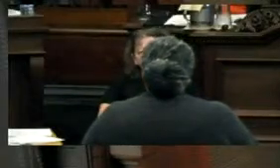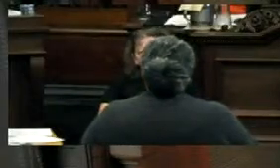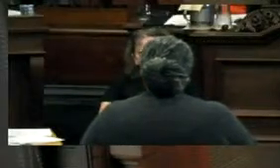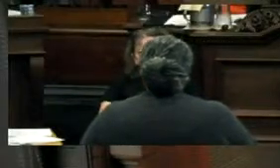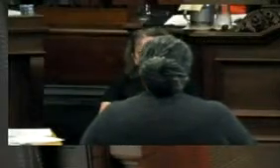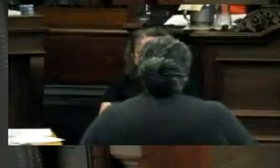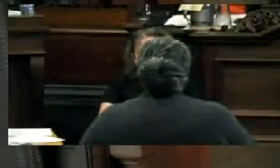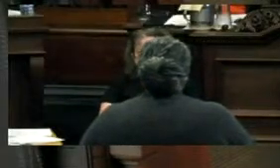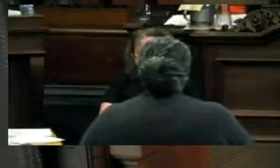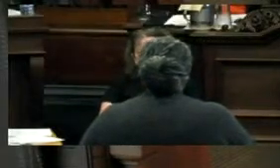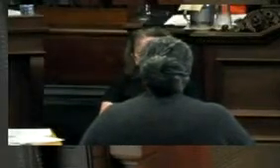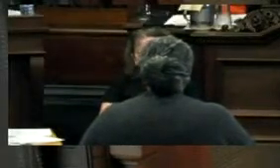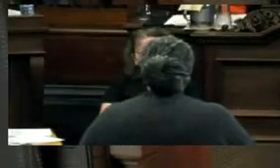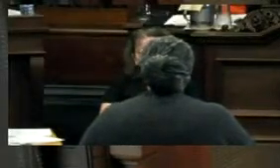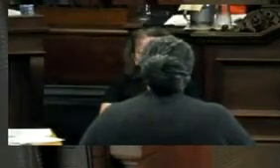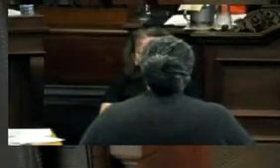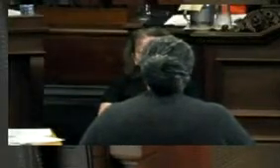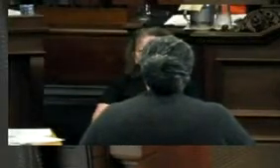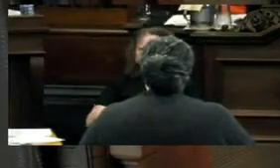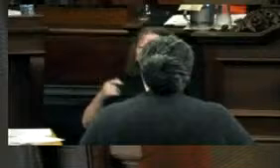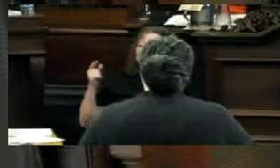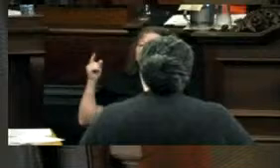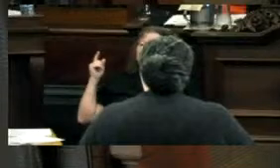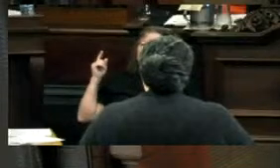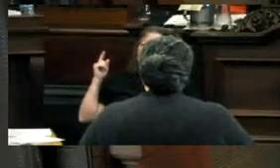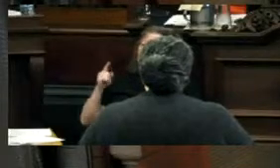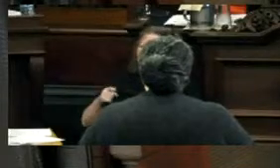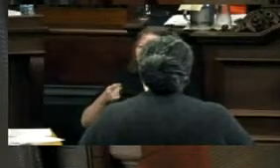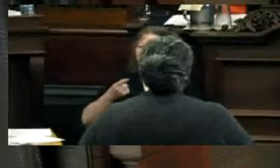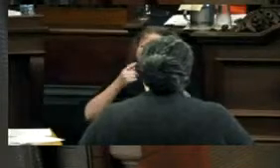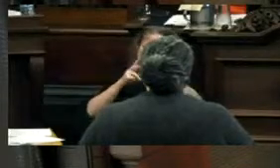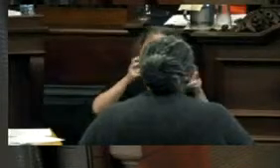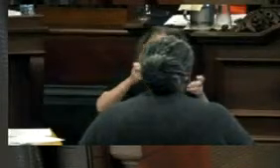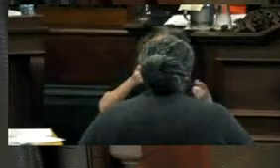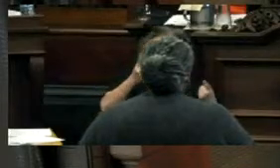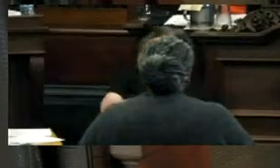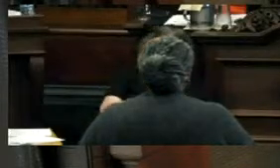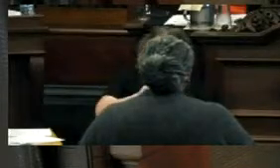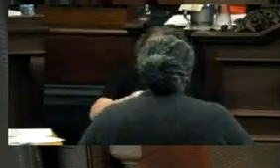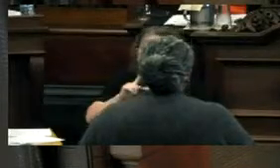merits of the suit. So I guess